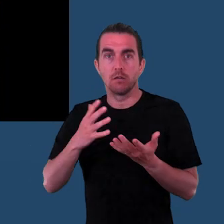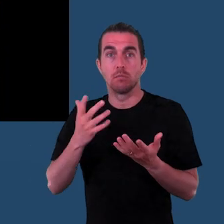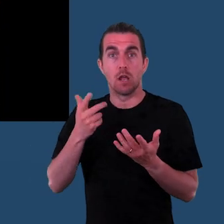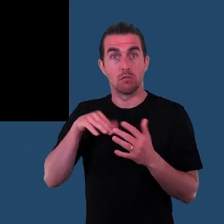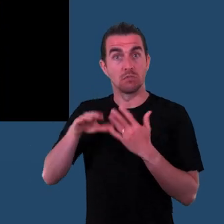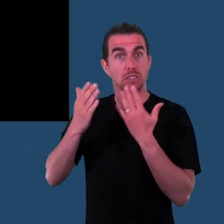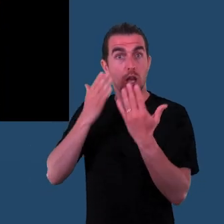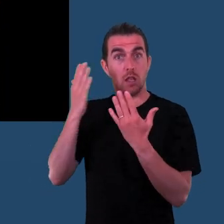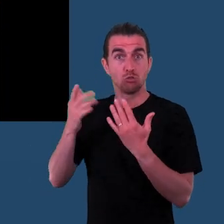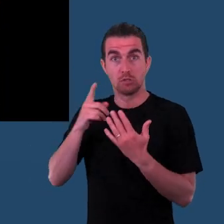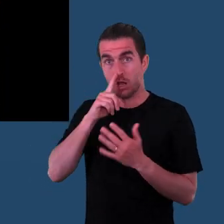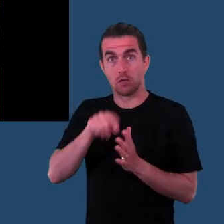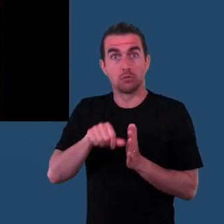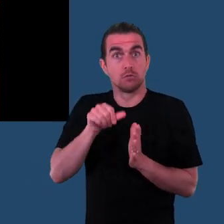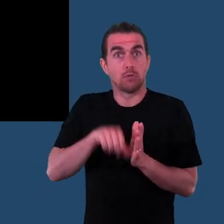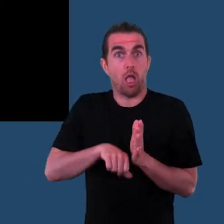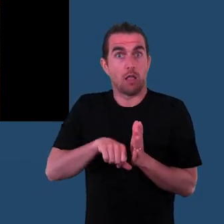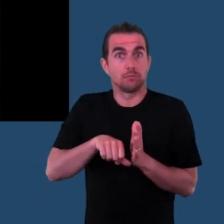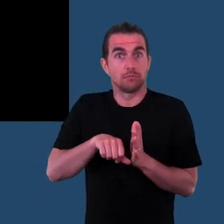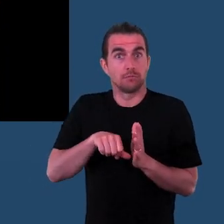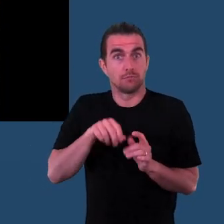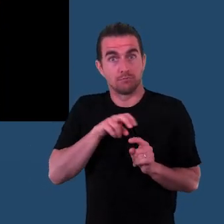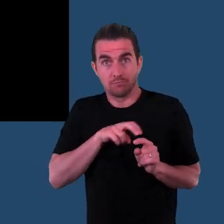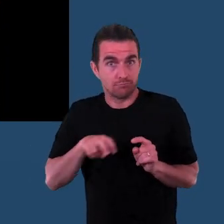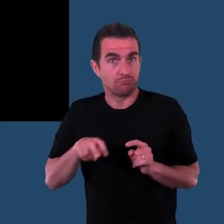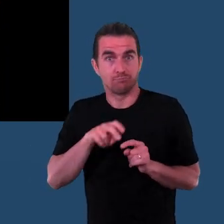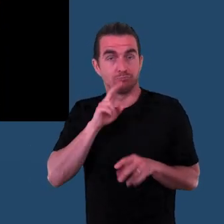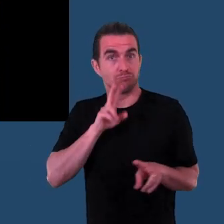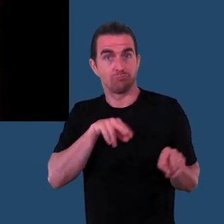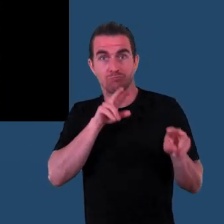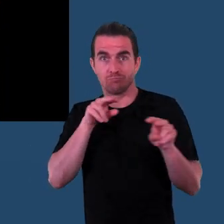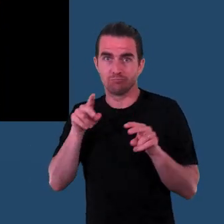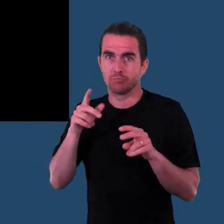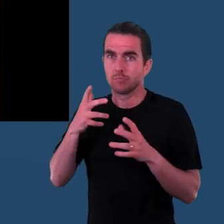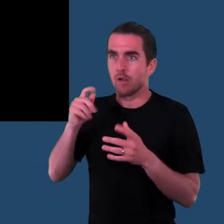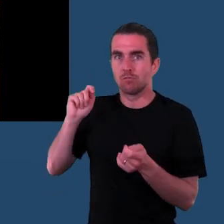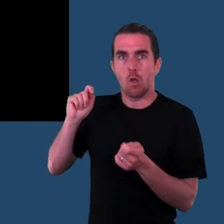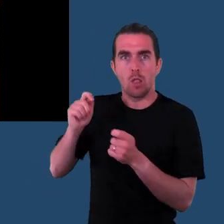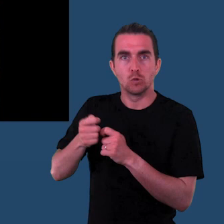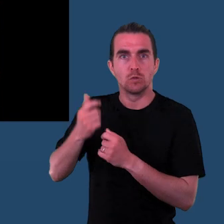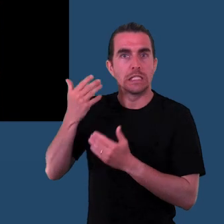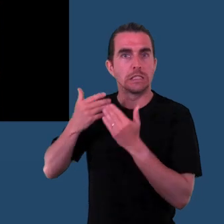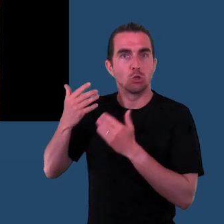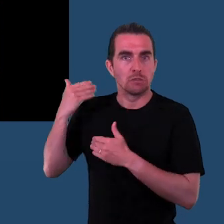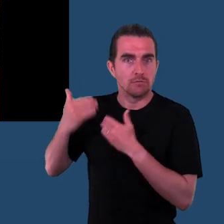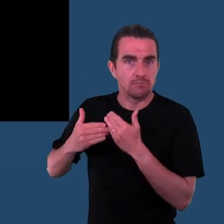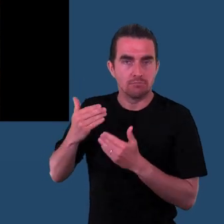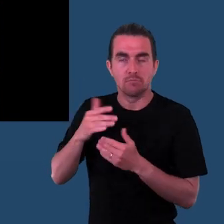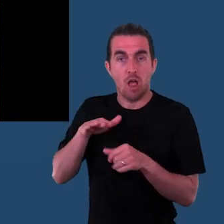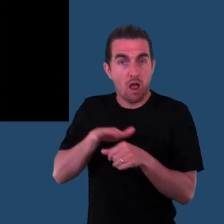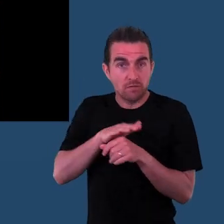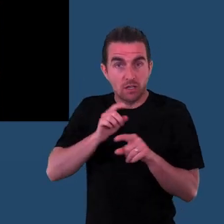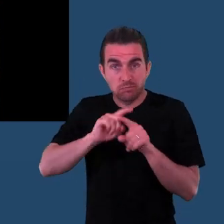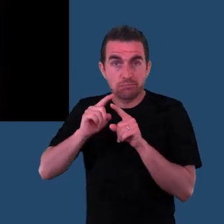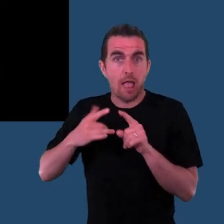but we do have a gallery called In the Beginning, which takes you through the evolutionary history of life, and that covers a lot of the amazing life